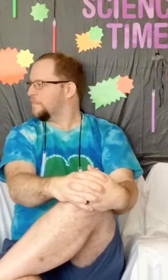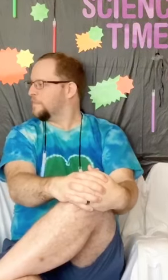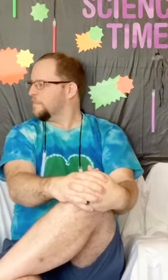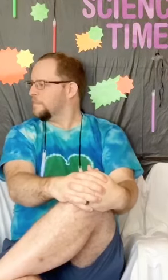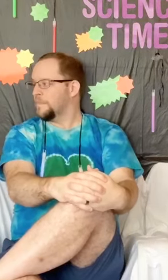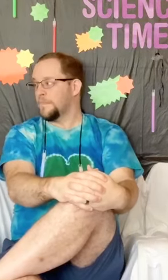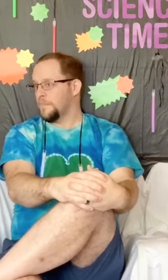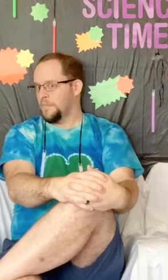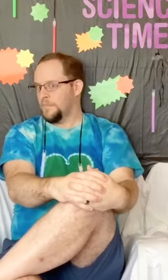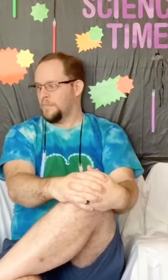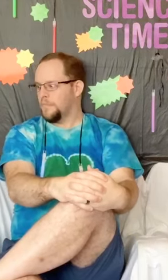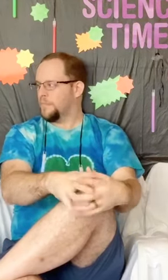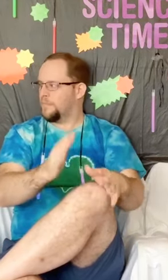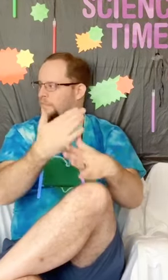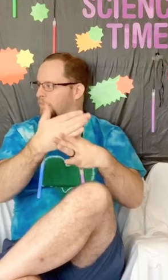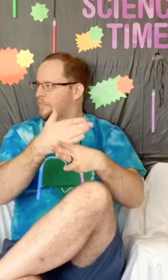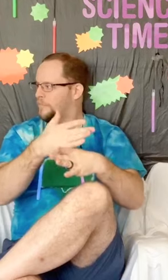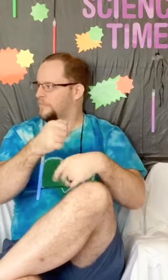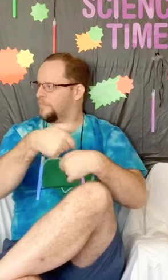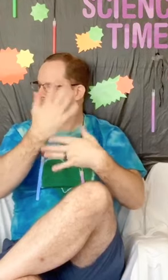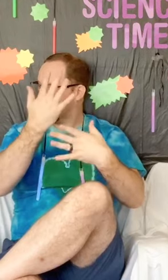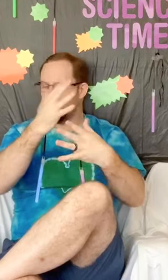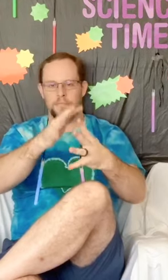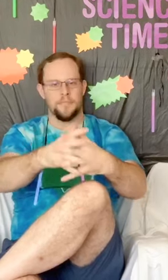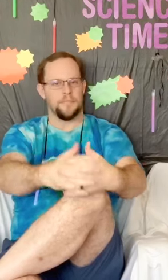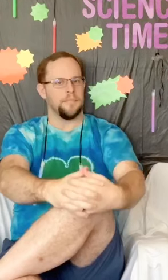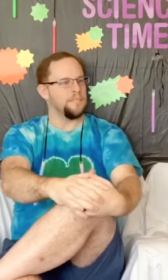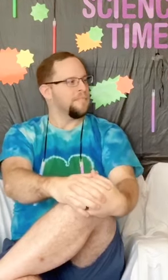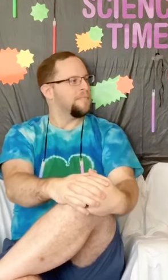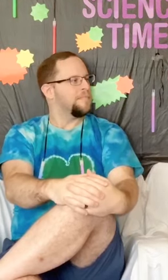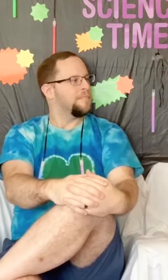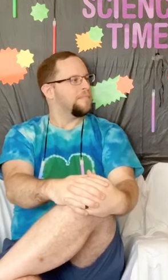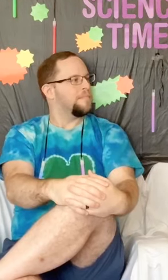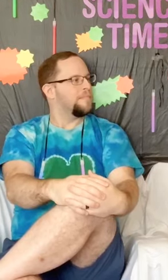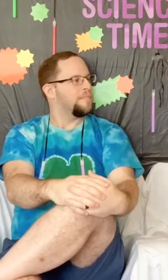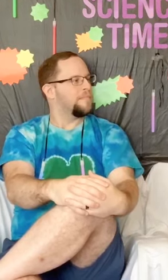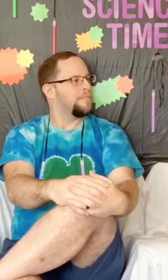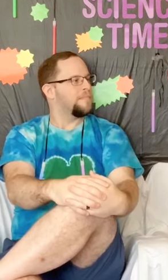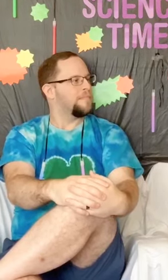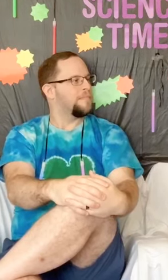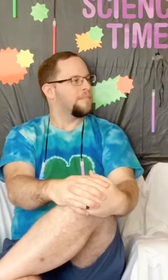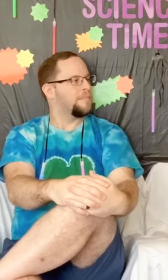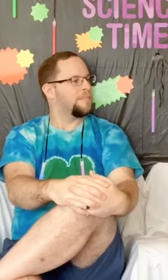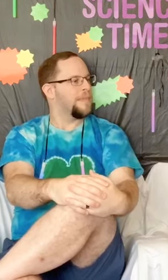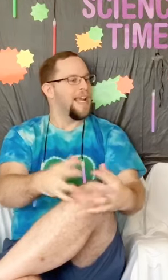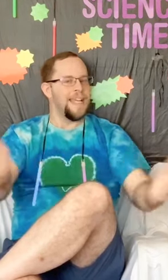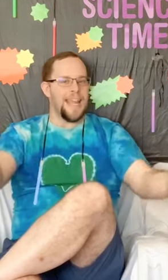Stunning. Okay. We're gonna go back. What time is it now? It's 11:33. AARON: Yay!